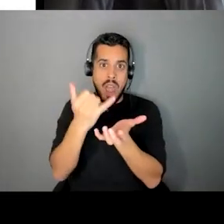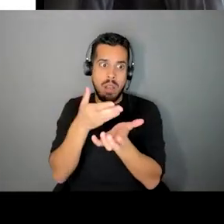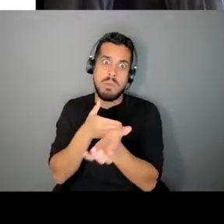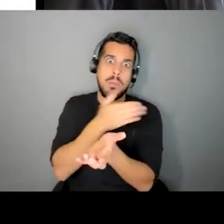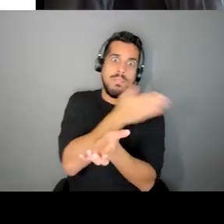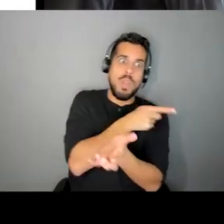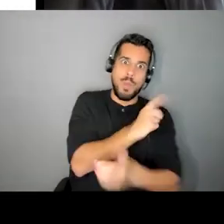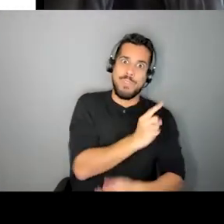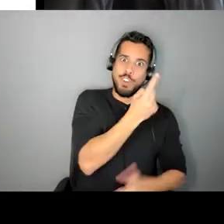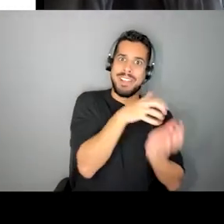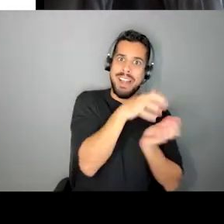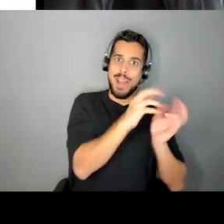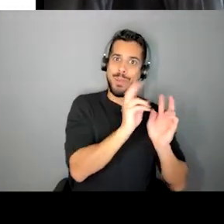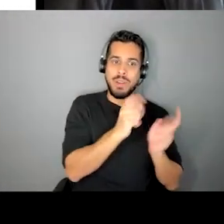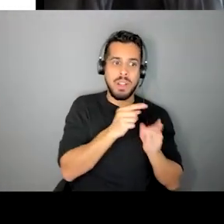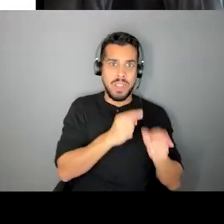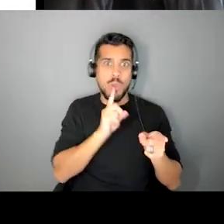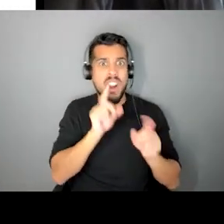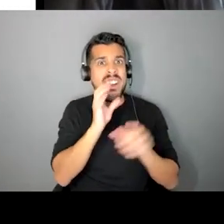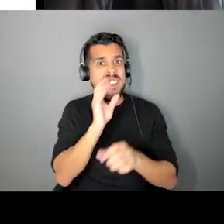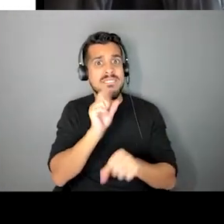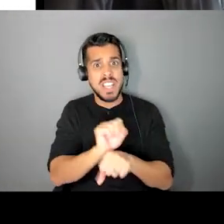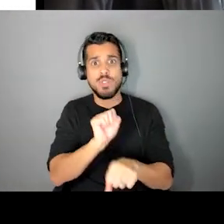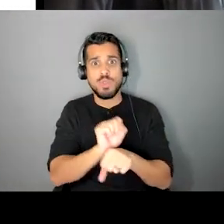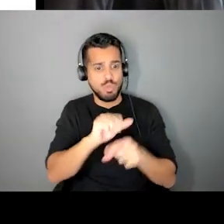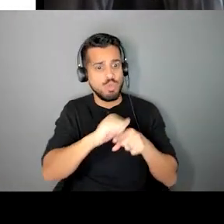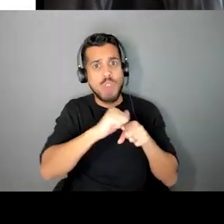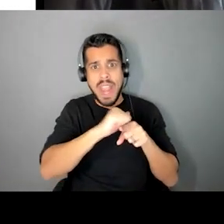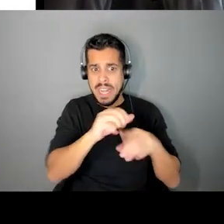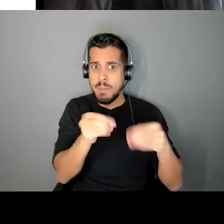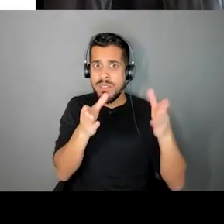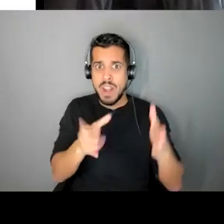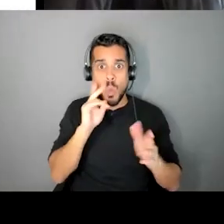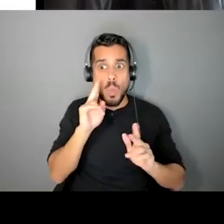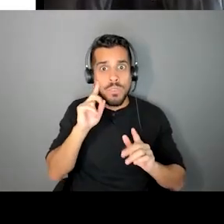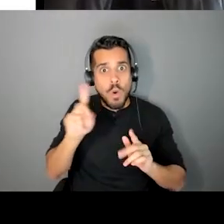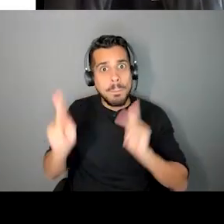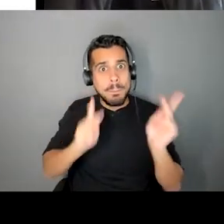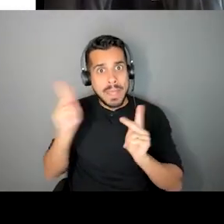And we're their official training provider, uh... for people with disabilities globally within the Salesforce ecosystem.